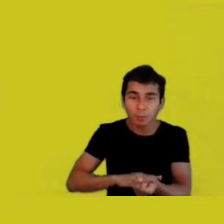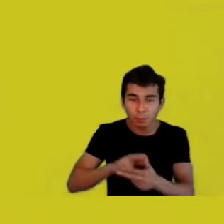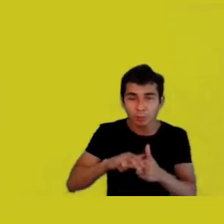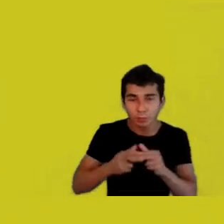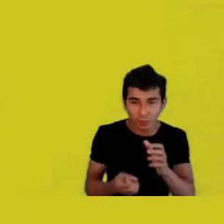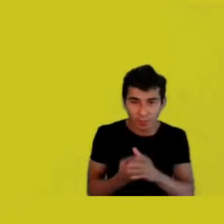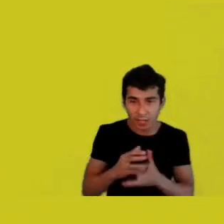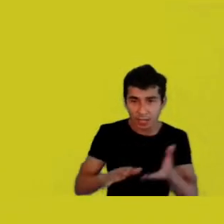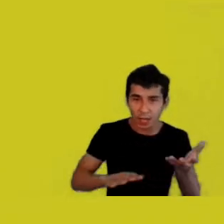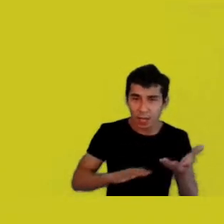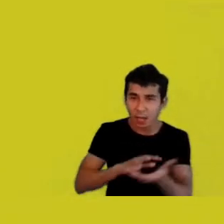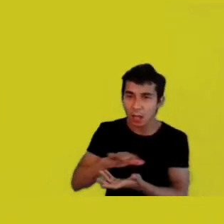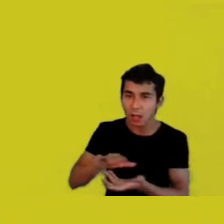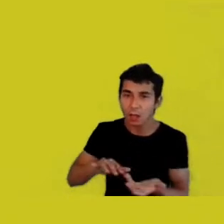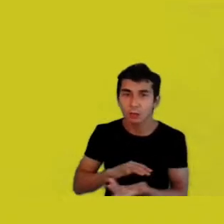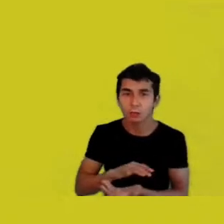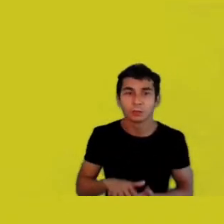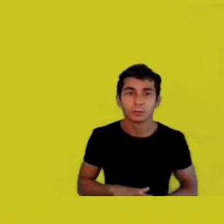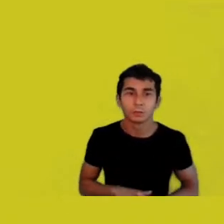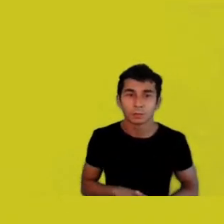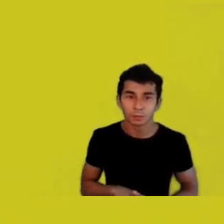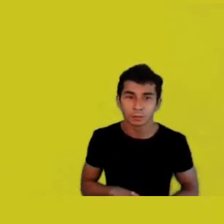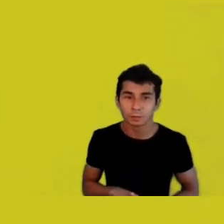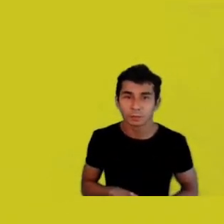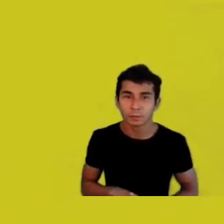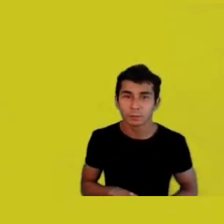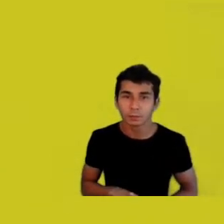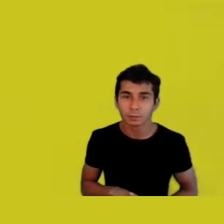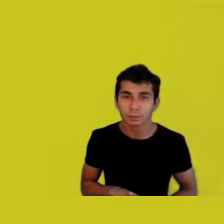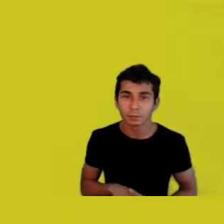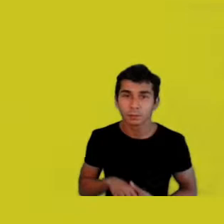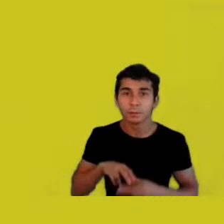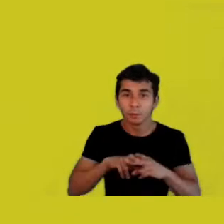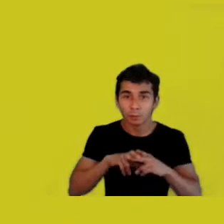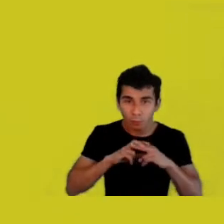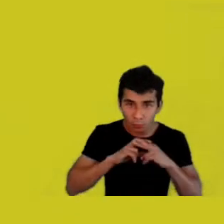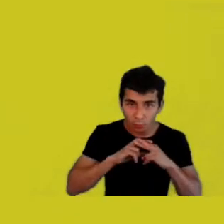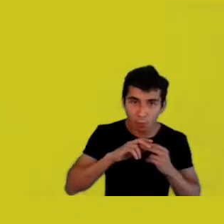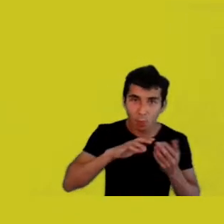That’s how chaos is directed to certain ends.